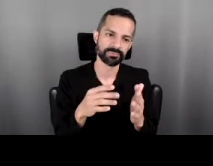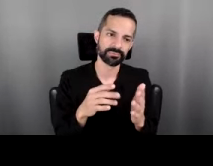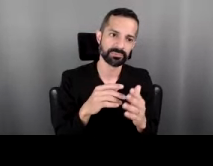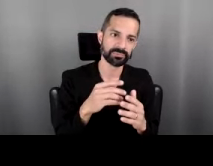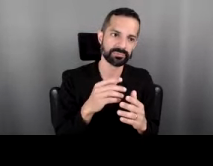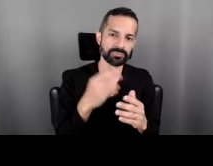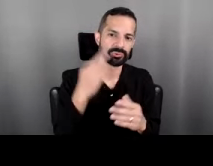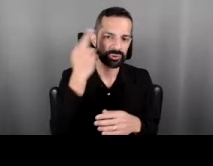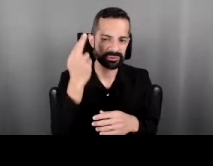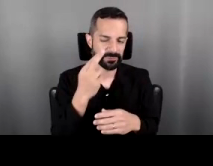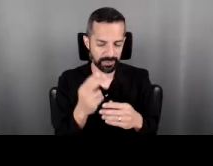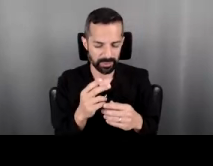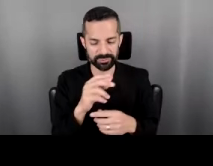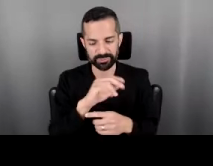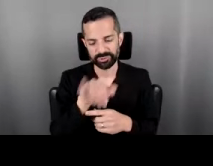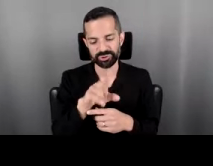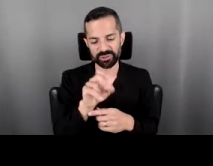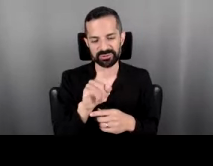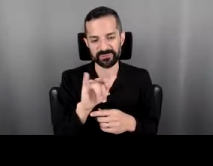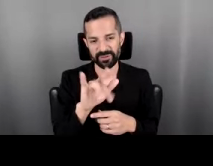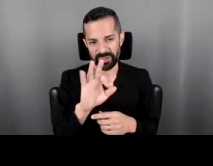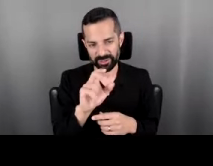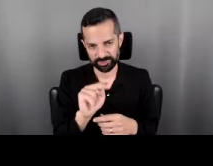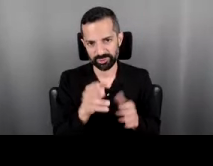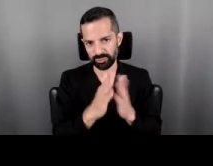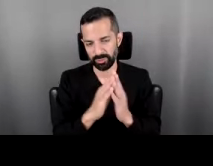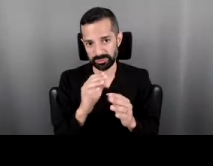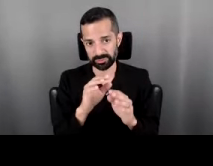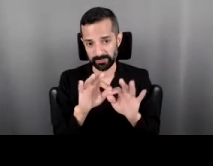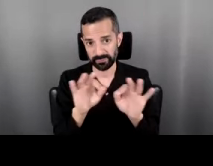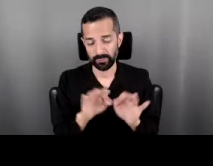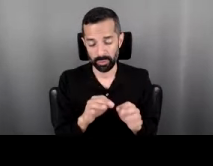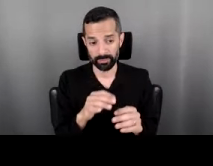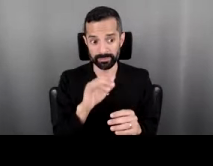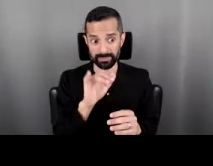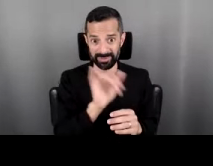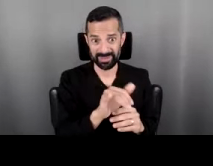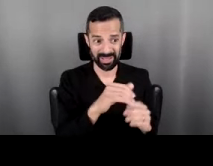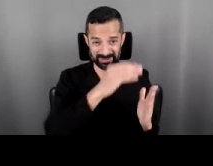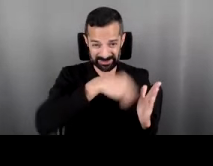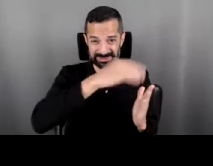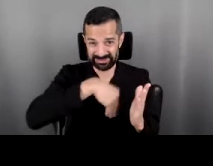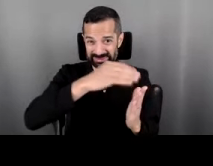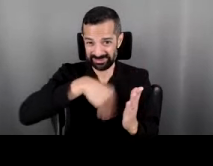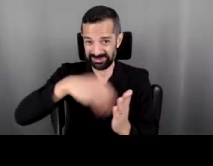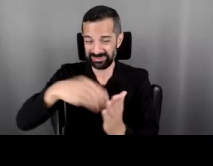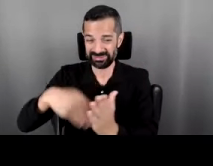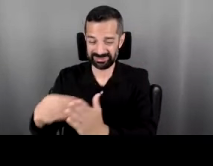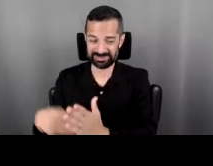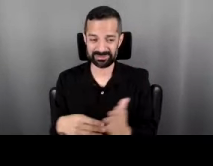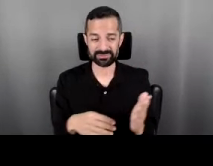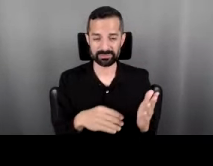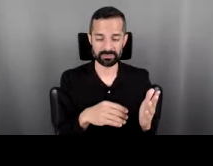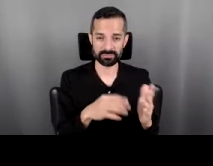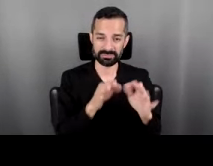really do your best to answer some of these items like we gave examples of with the FPCA item.